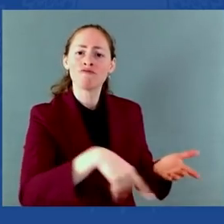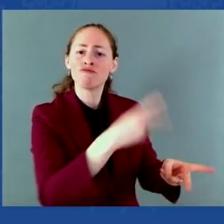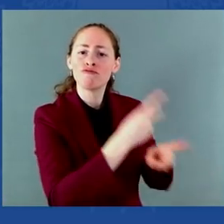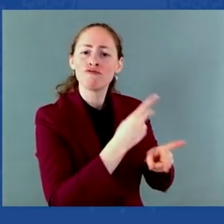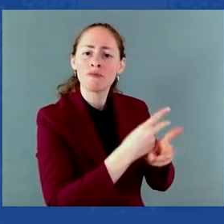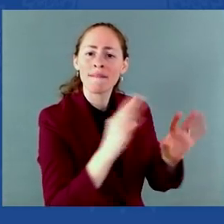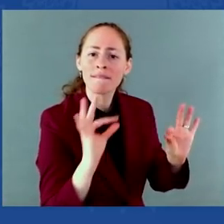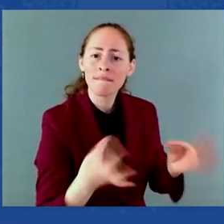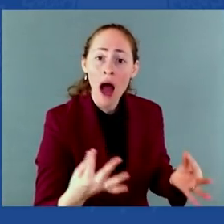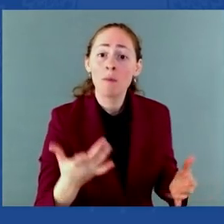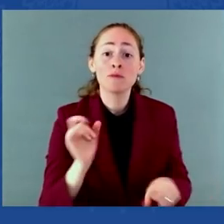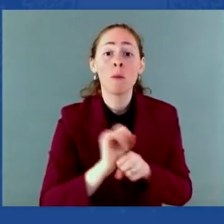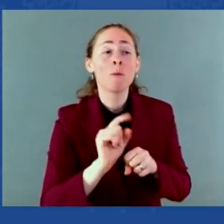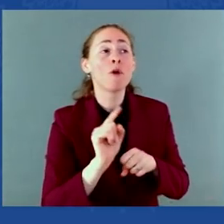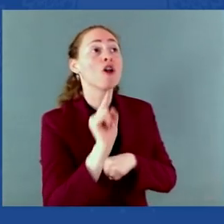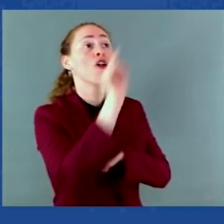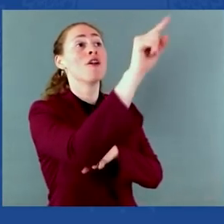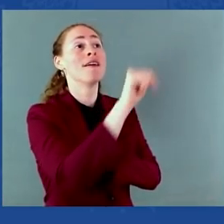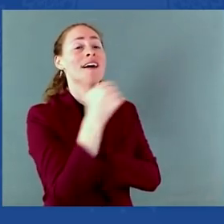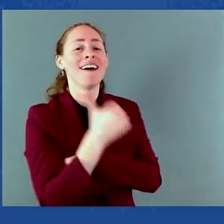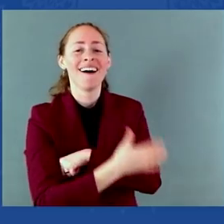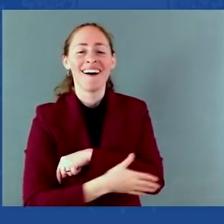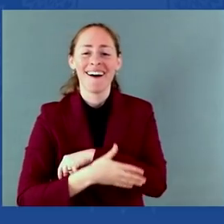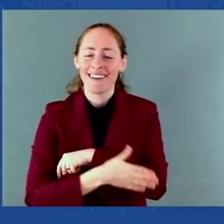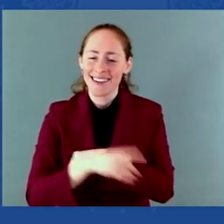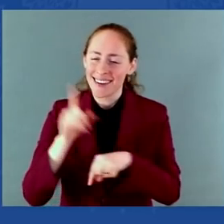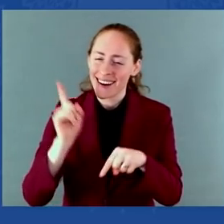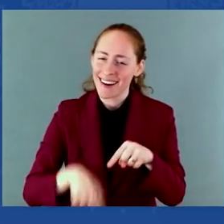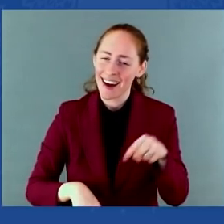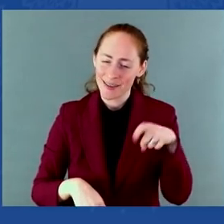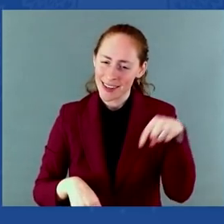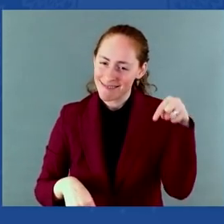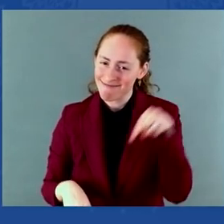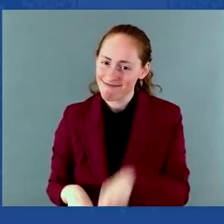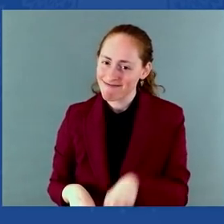and our airports and freight rail to make it easier for companies to get goods to market,